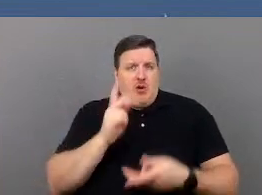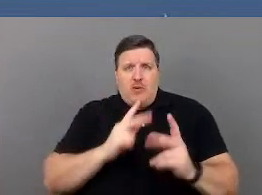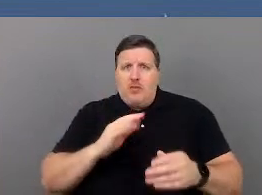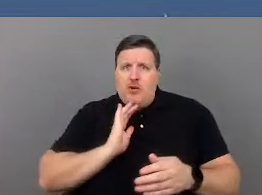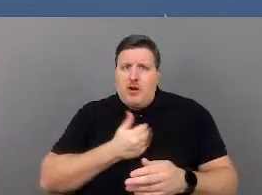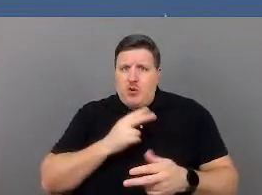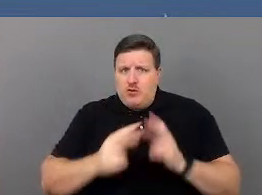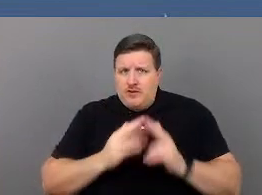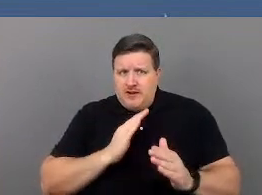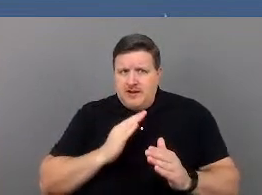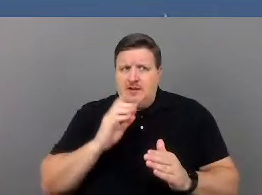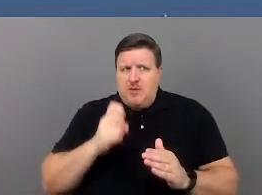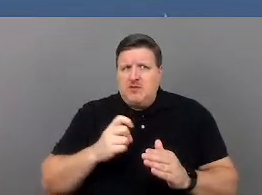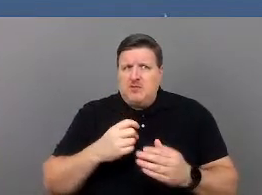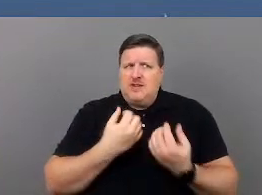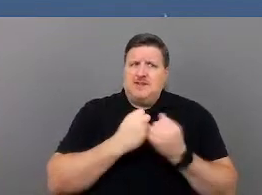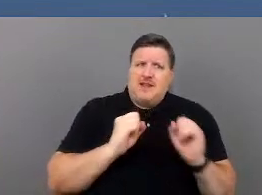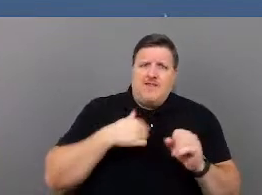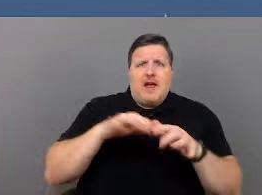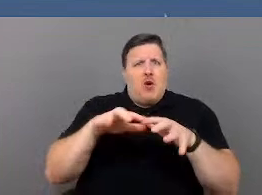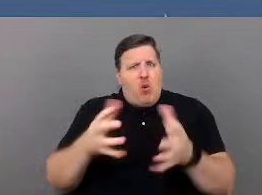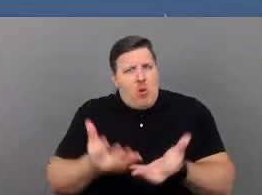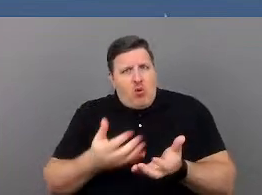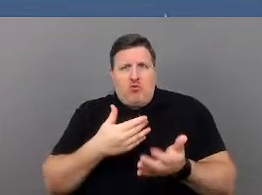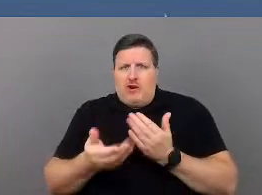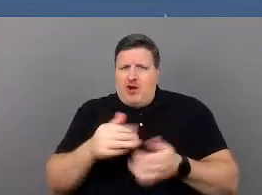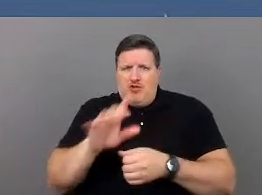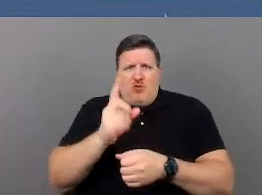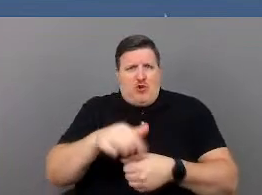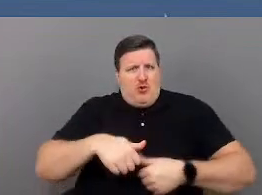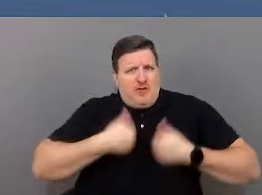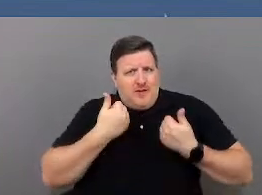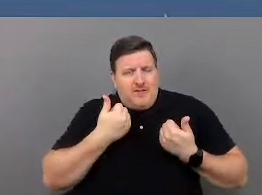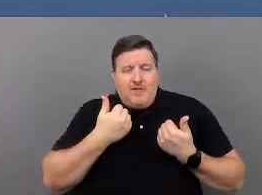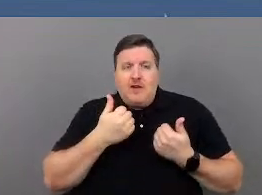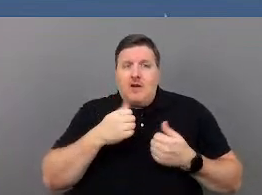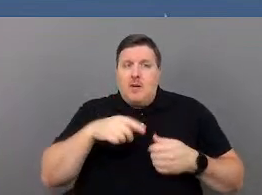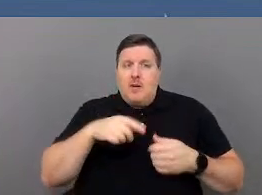OR RESPOND TO GO A CALL SLOWLY AND INEFFICIENTLY AND NEED FUNDING TO IMPLEMENT A CHANGE.